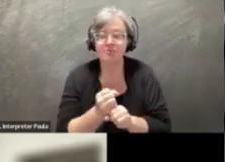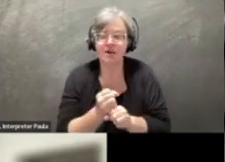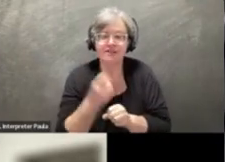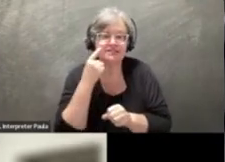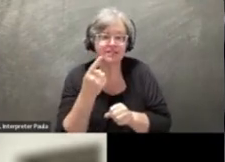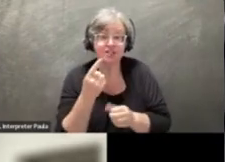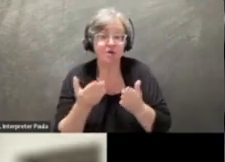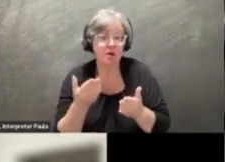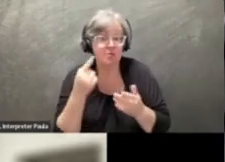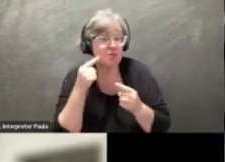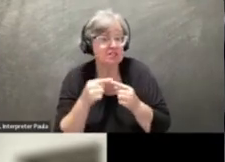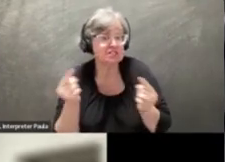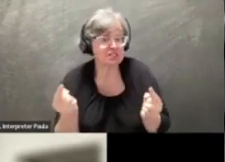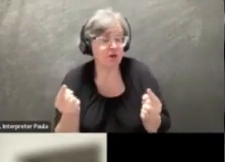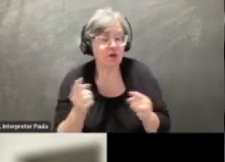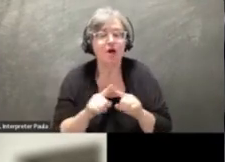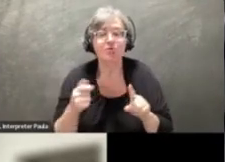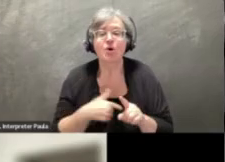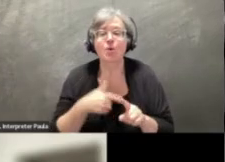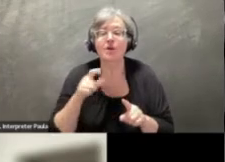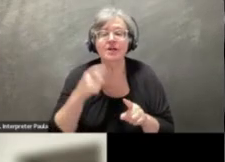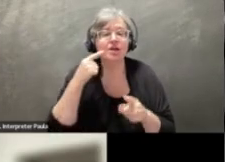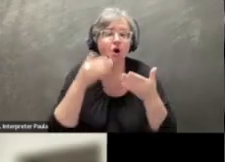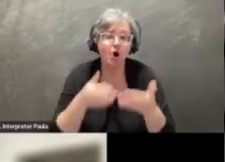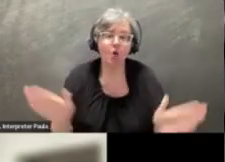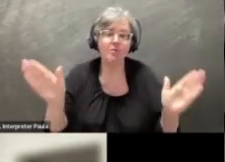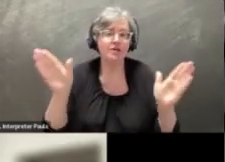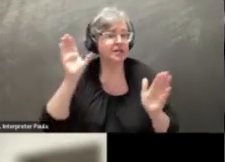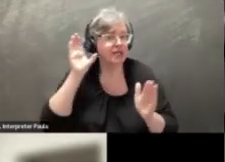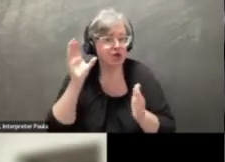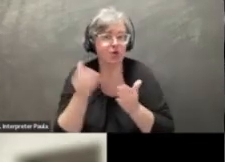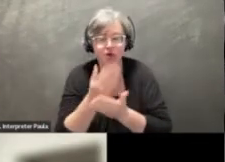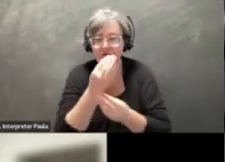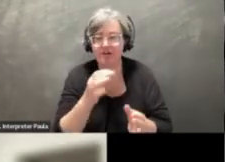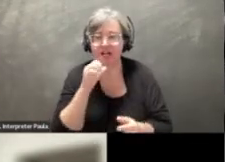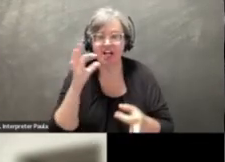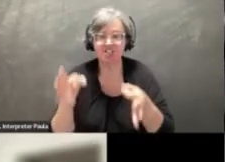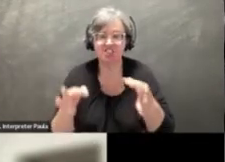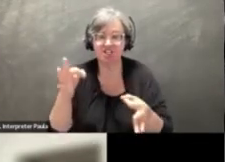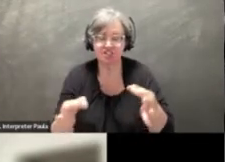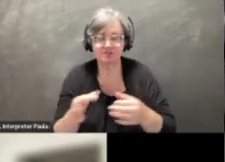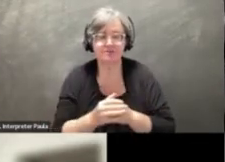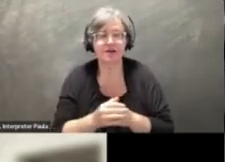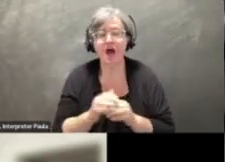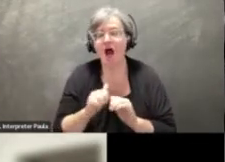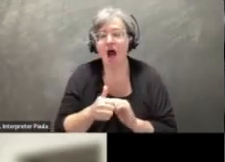not agree with it, but we at least need to be open to hearing it and not making judgments about it. And how do we maintain those professional